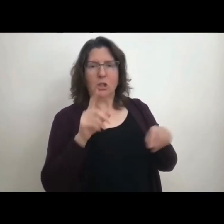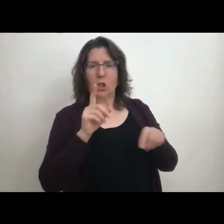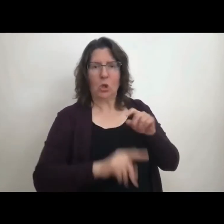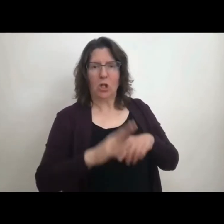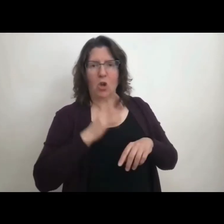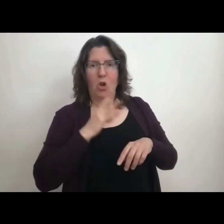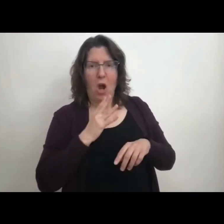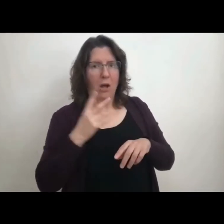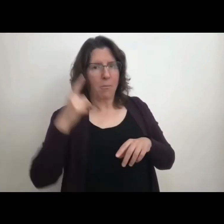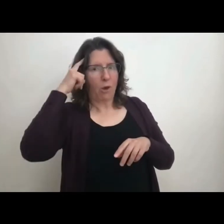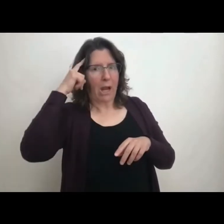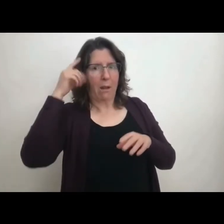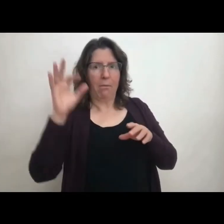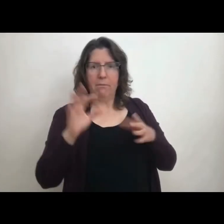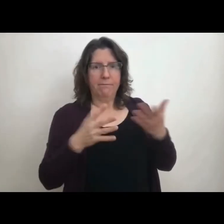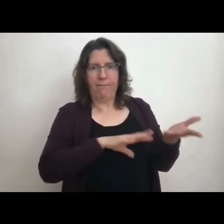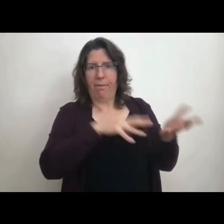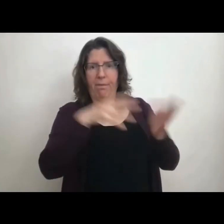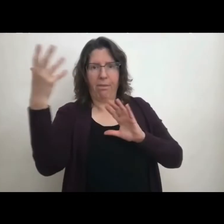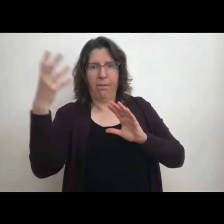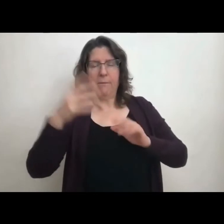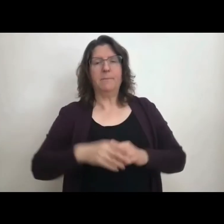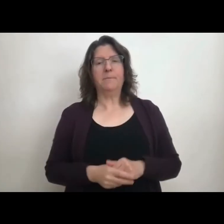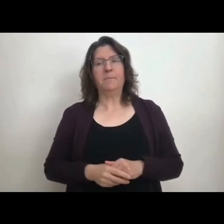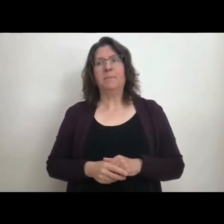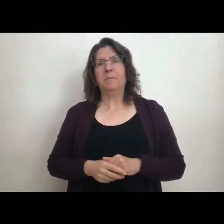because her brain was not able to use English in the same way.